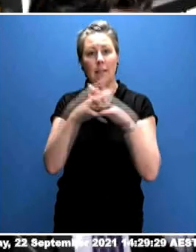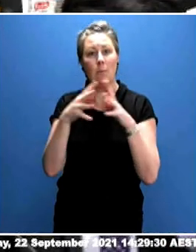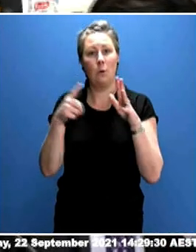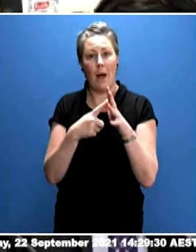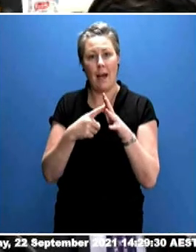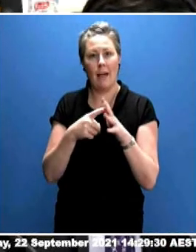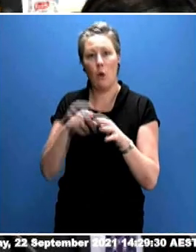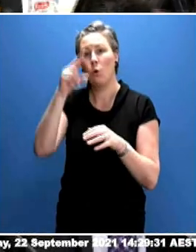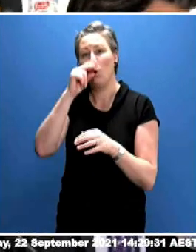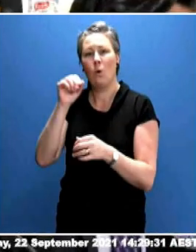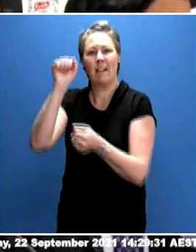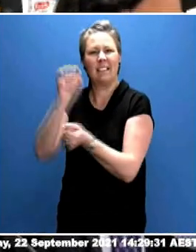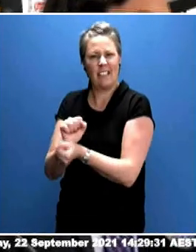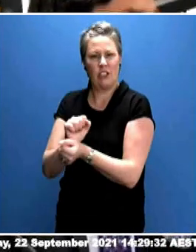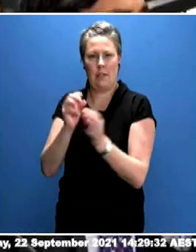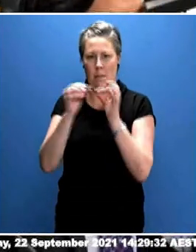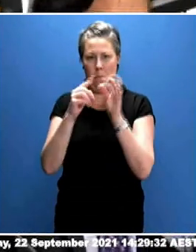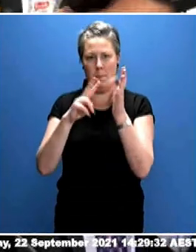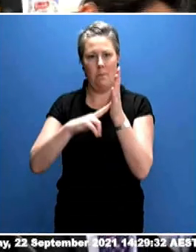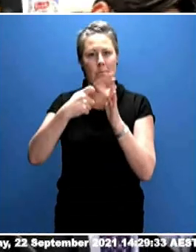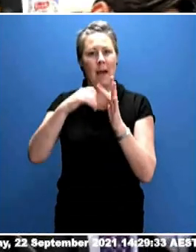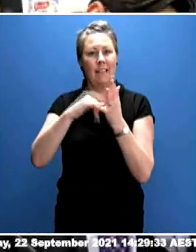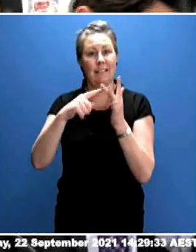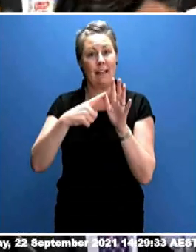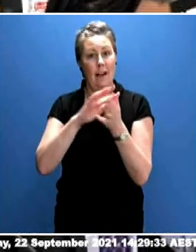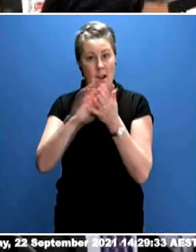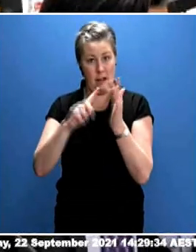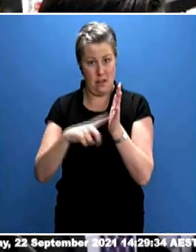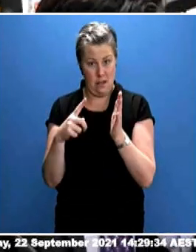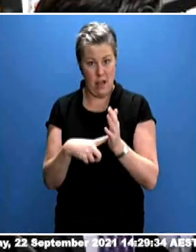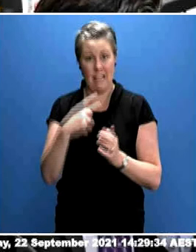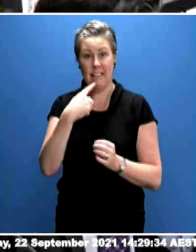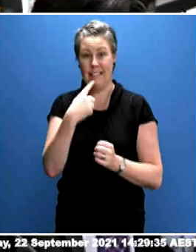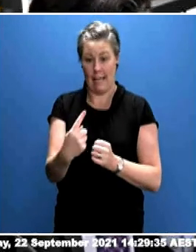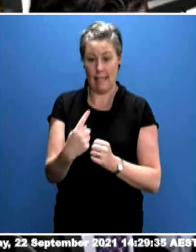(The Banksia Hill Study) found that 89 per cent of young offenders have a severe